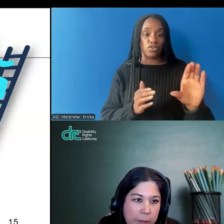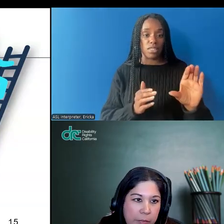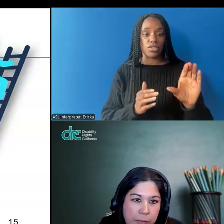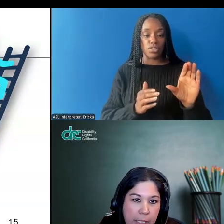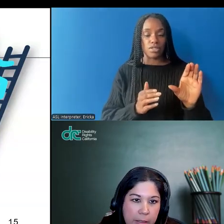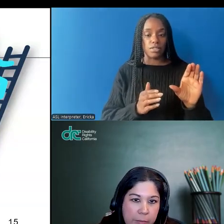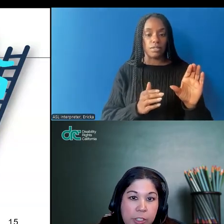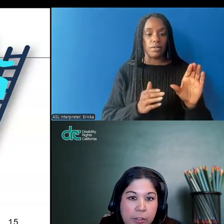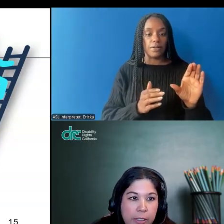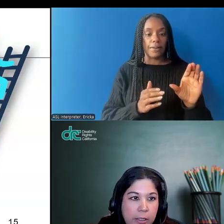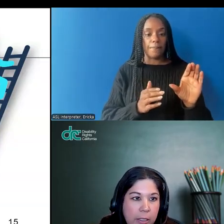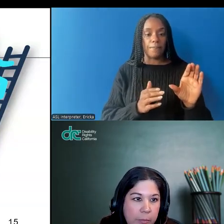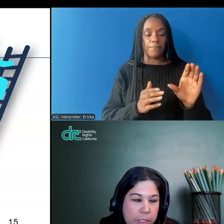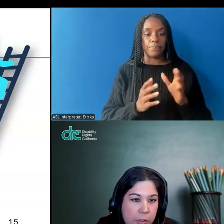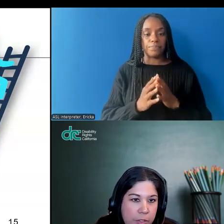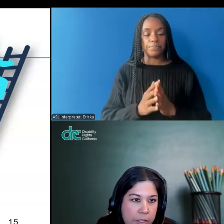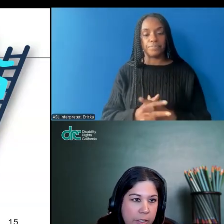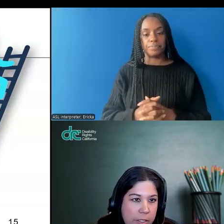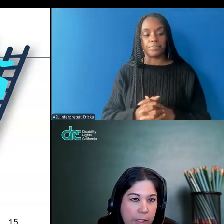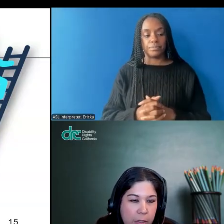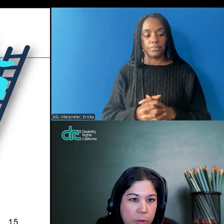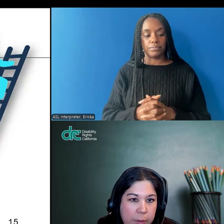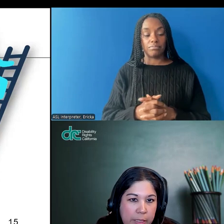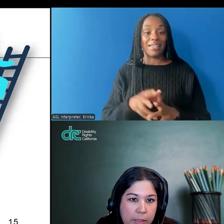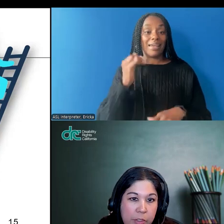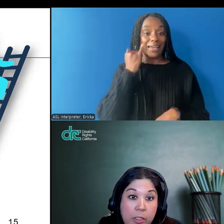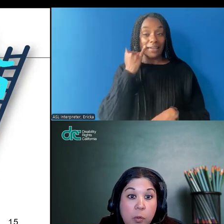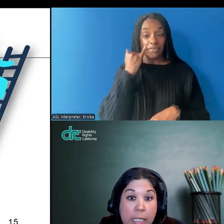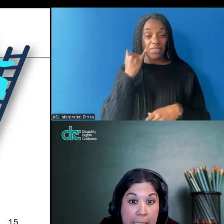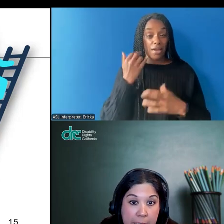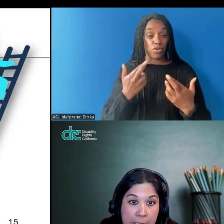if that generic, resource is available, but there's a long waiting list